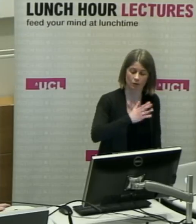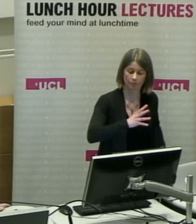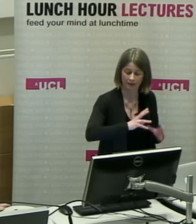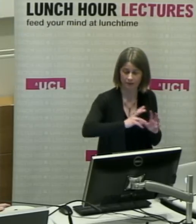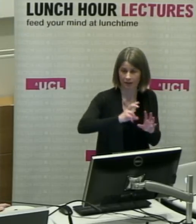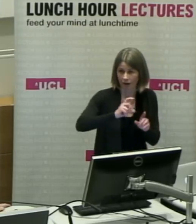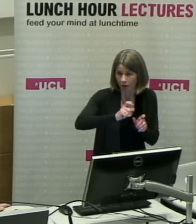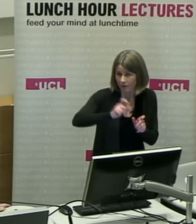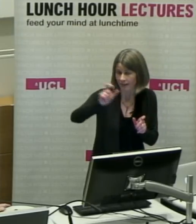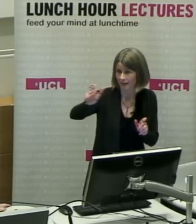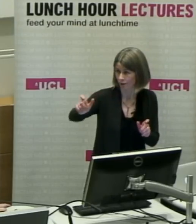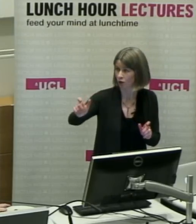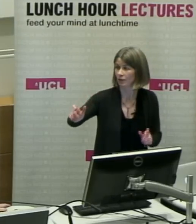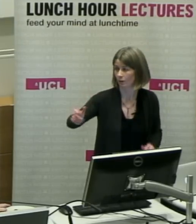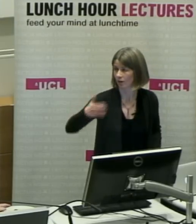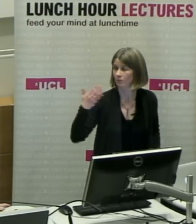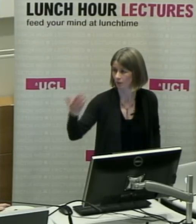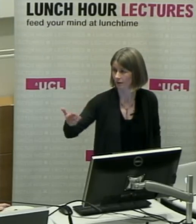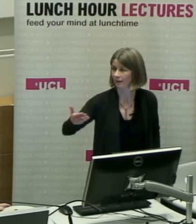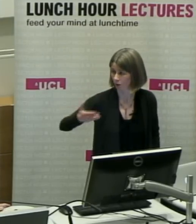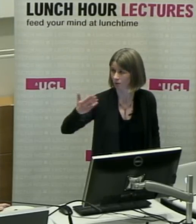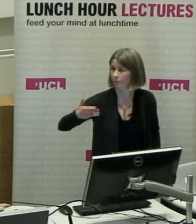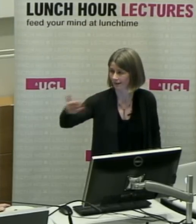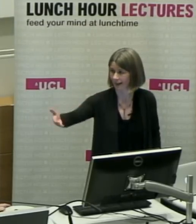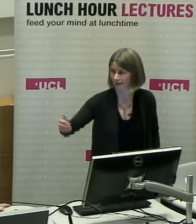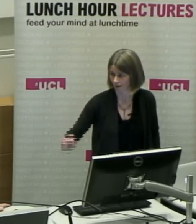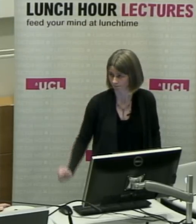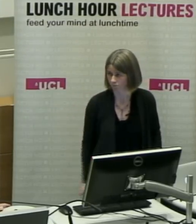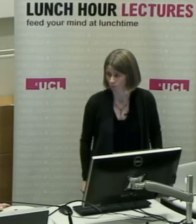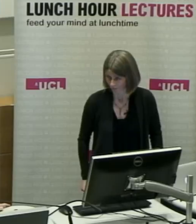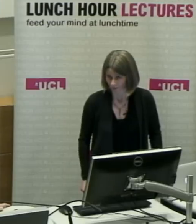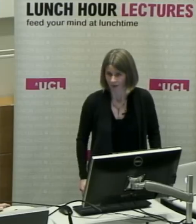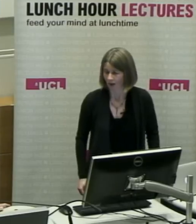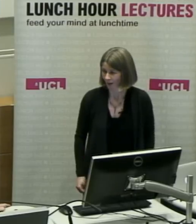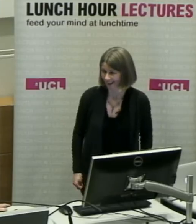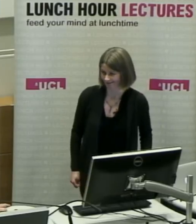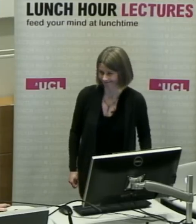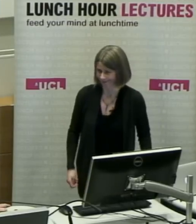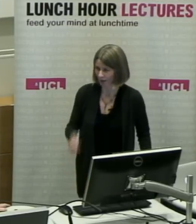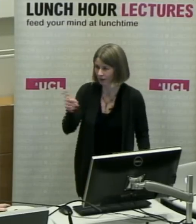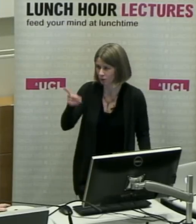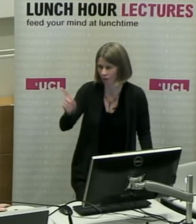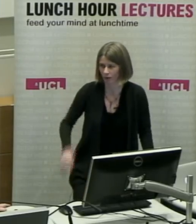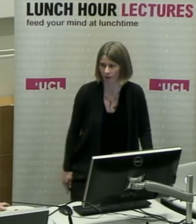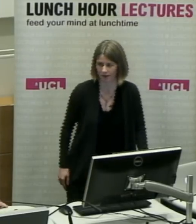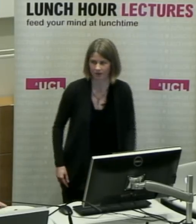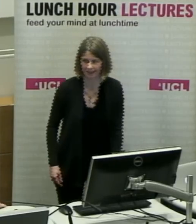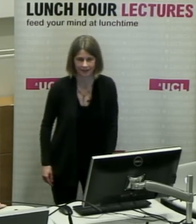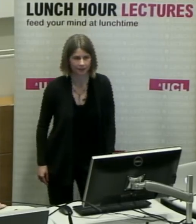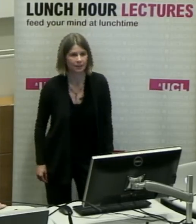often tend to have really good outcomes with the cochlear implant later. Maybe I can talk about your questions later.